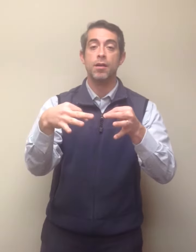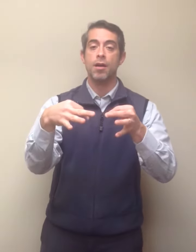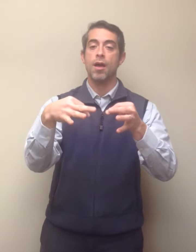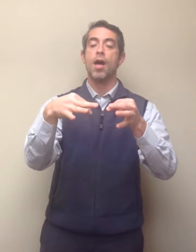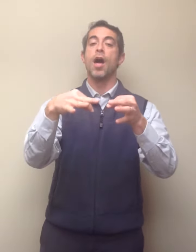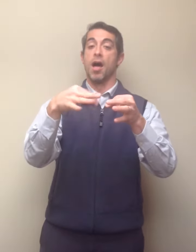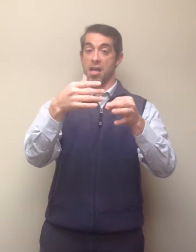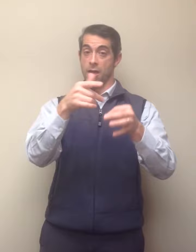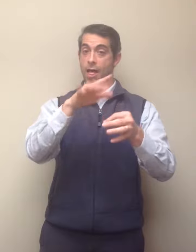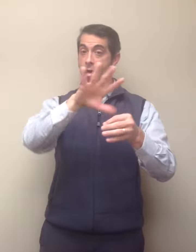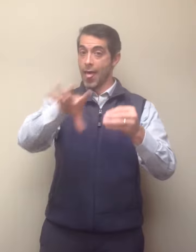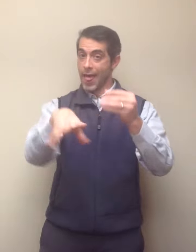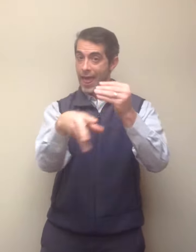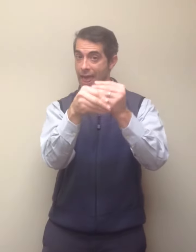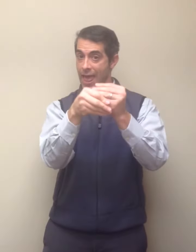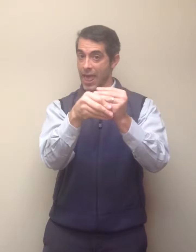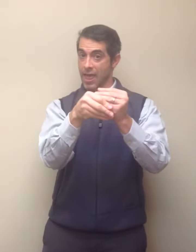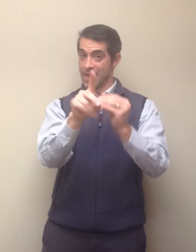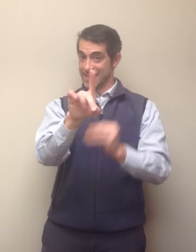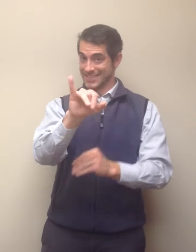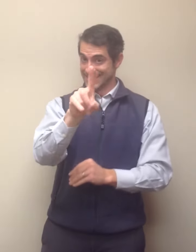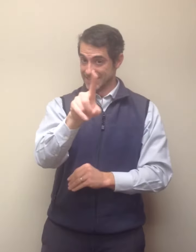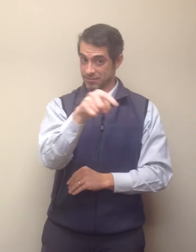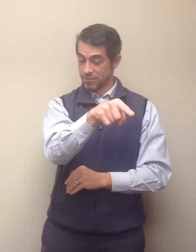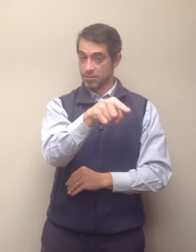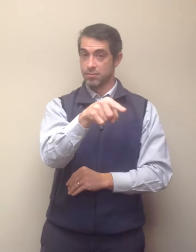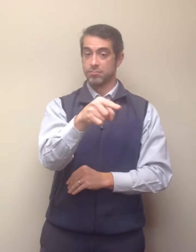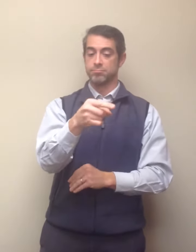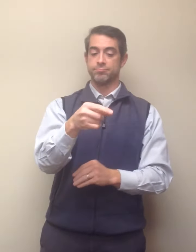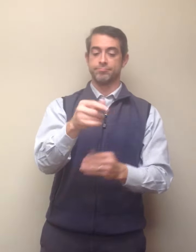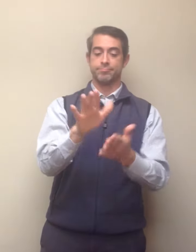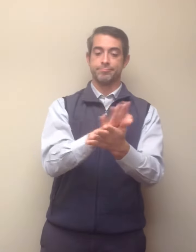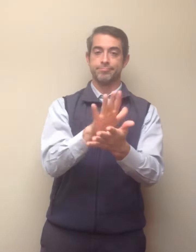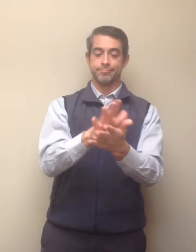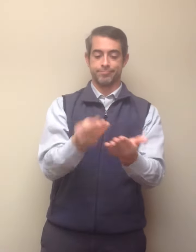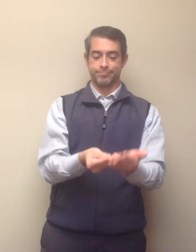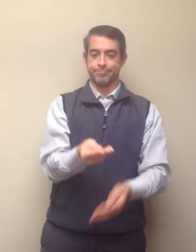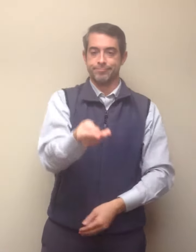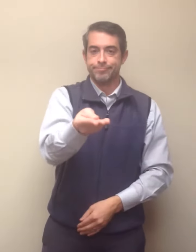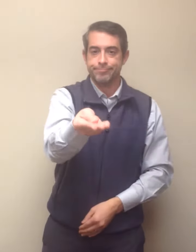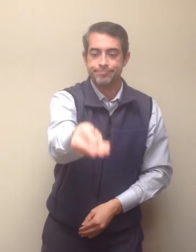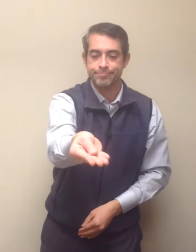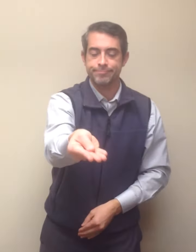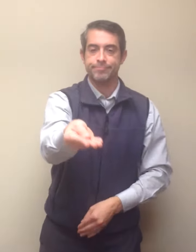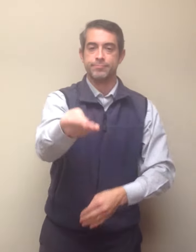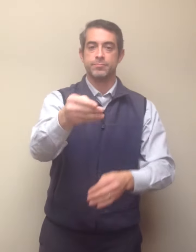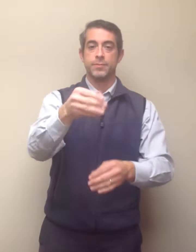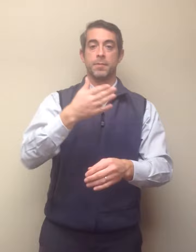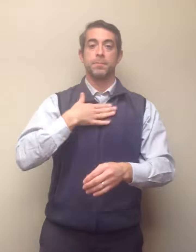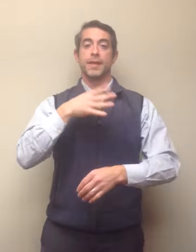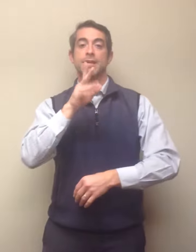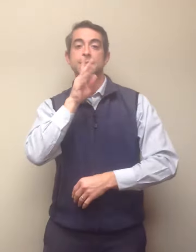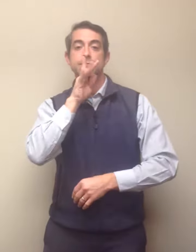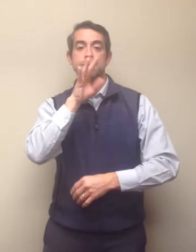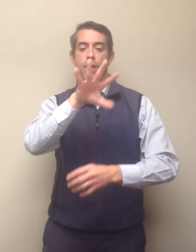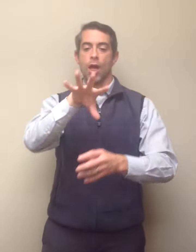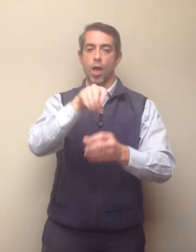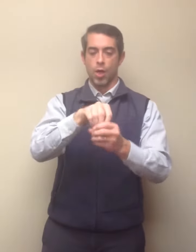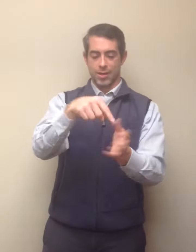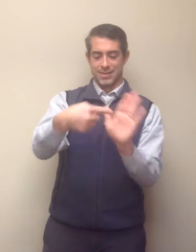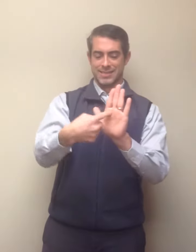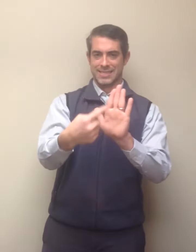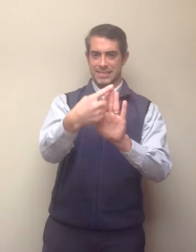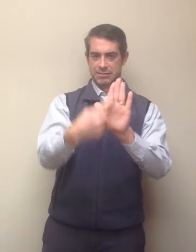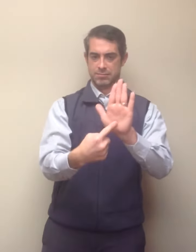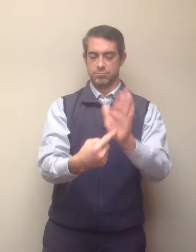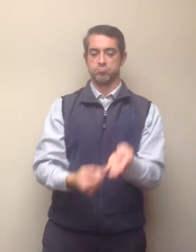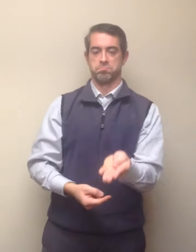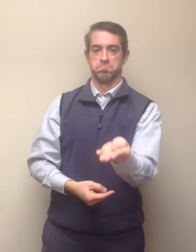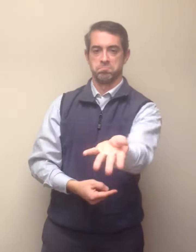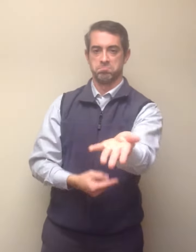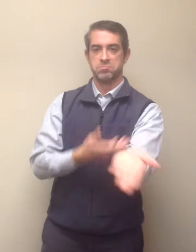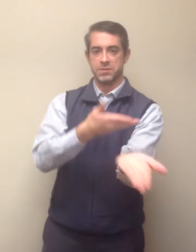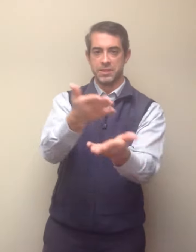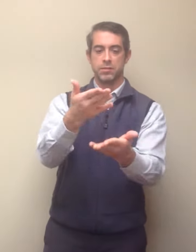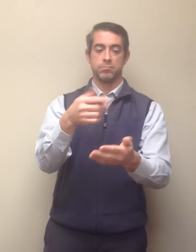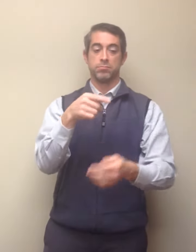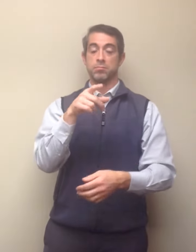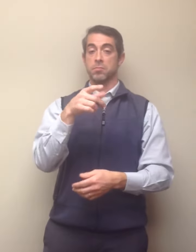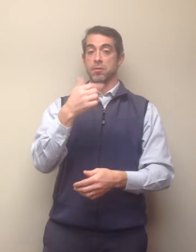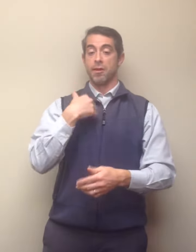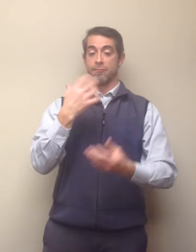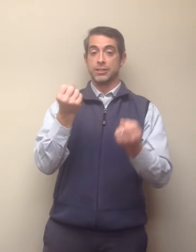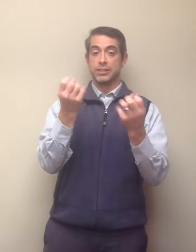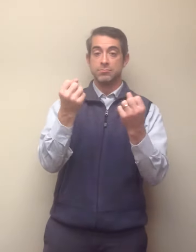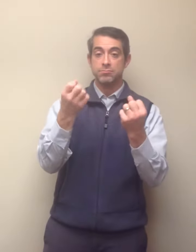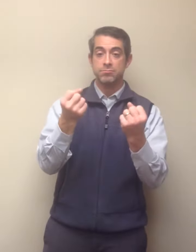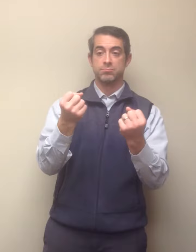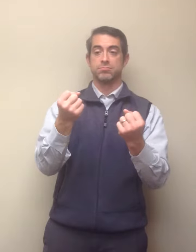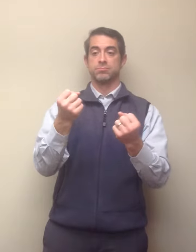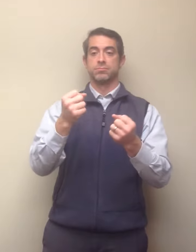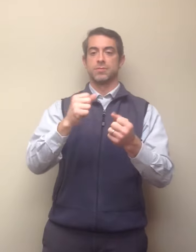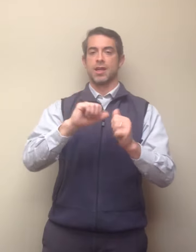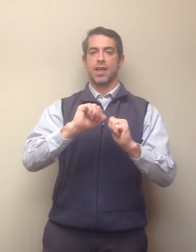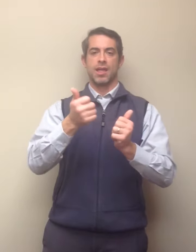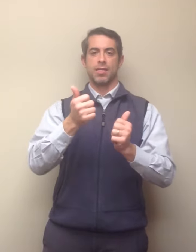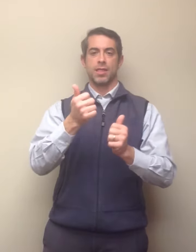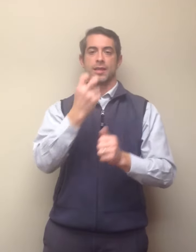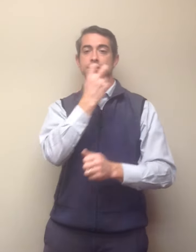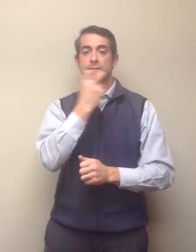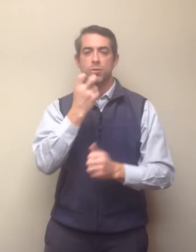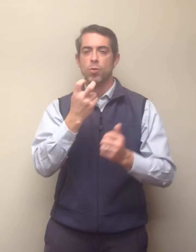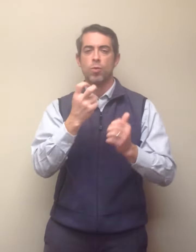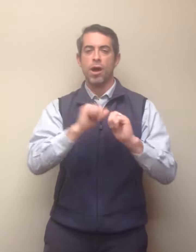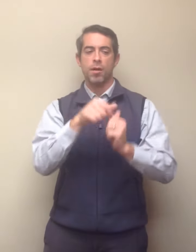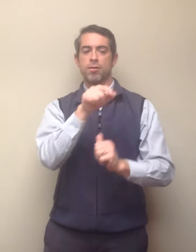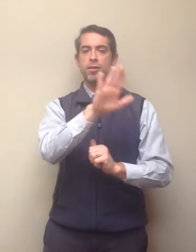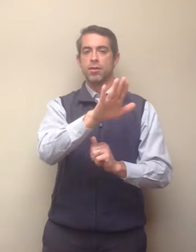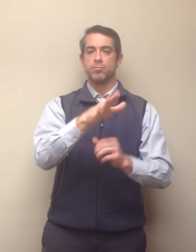pamphlets, handwritten notes, sign language, etc.?